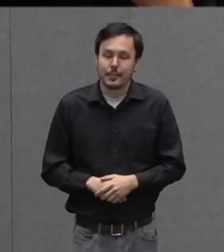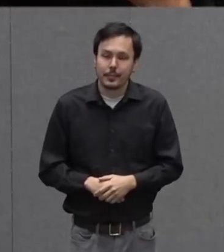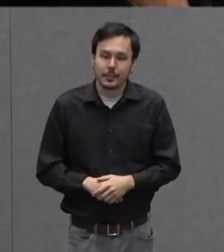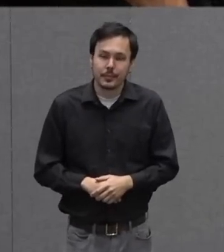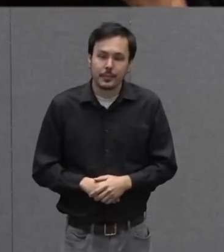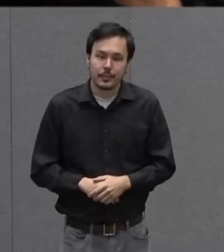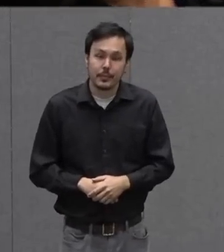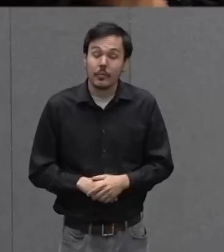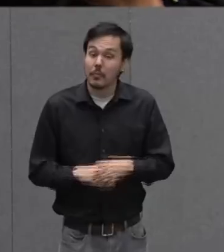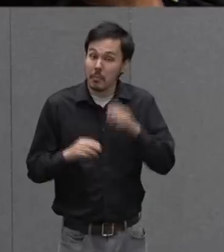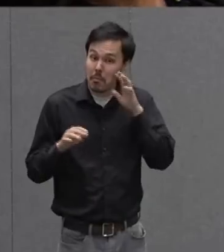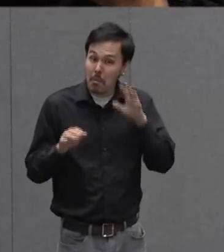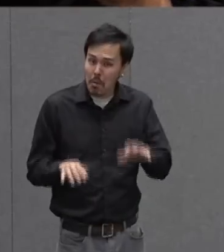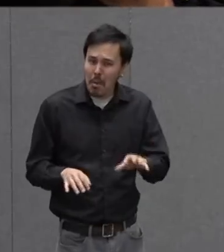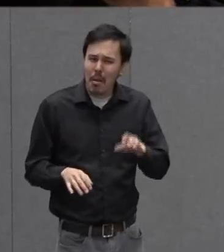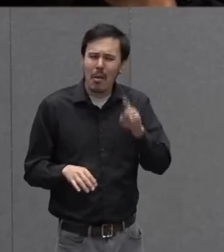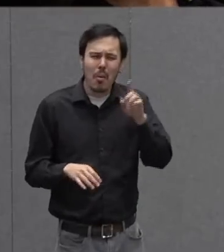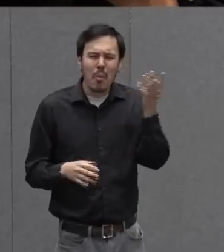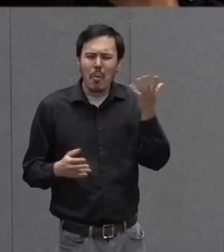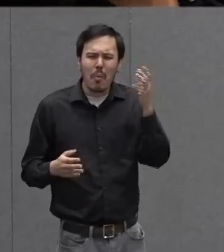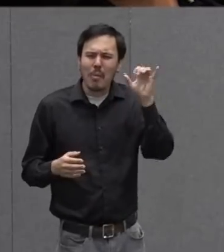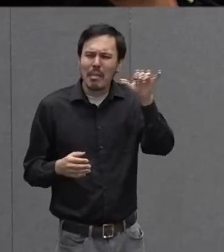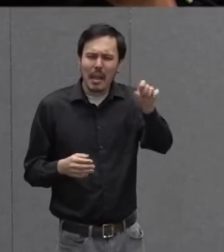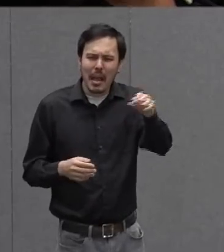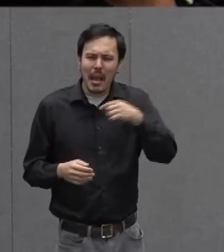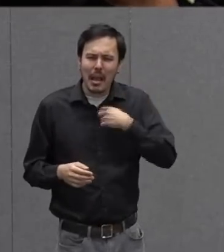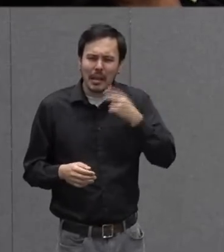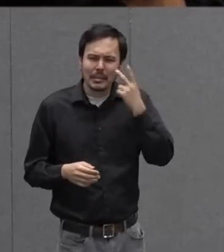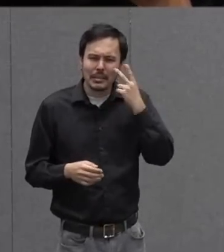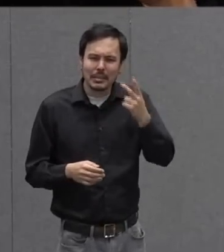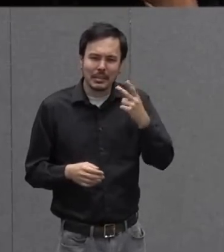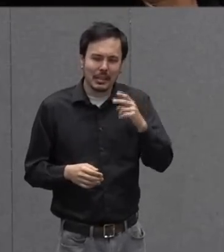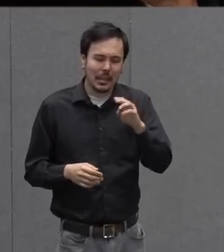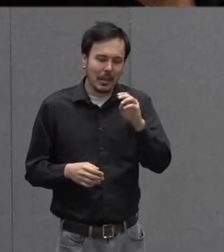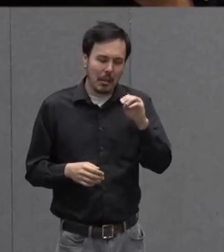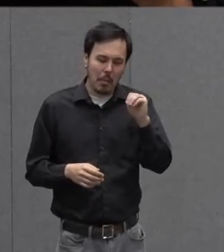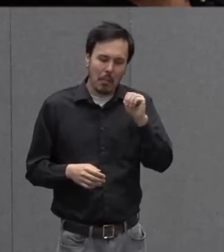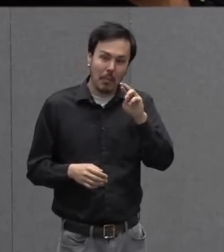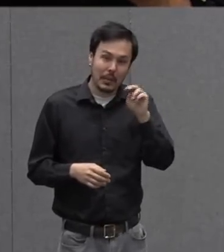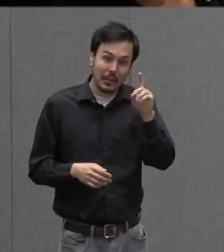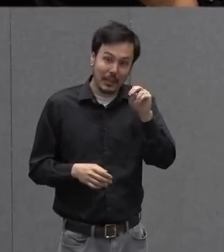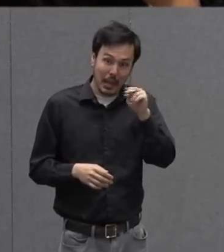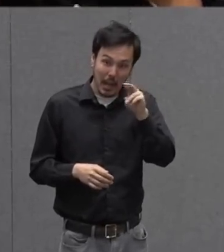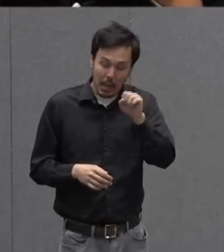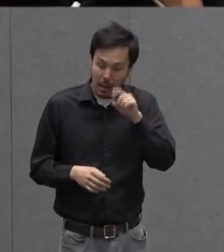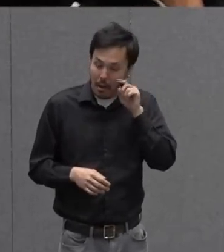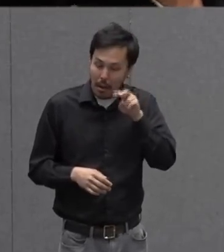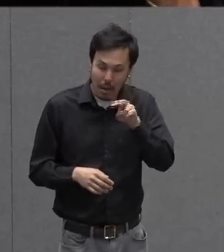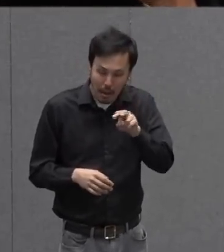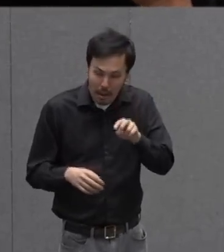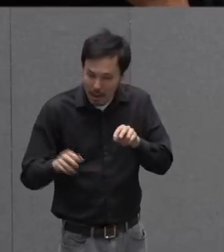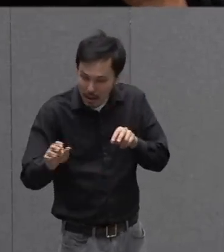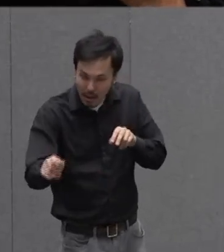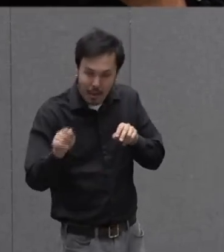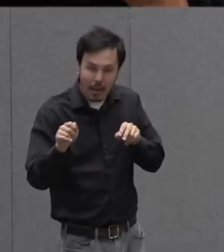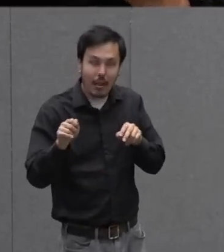"What? What's that I see?" Mr. Dennis asked. He pulled a coin from behind CJ's ear,